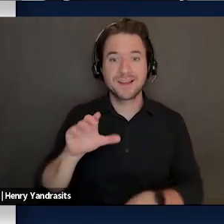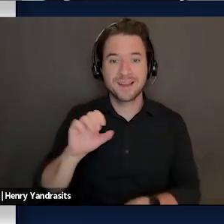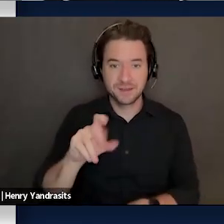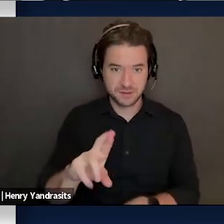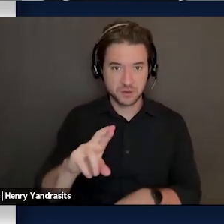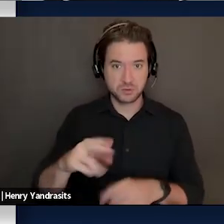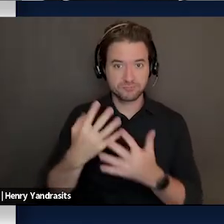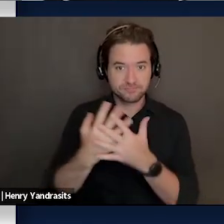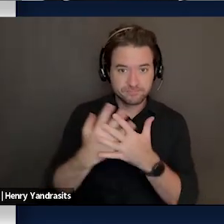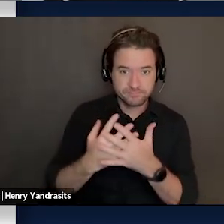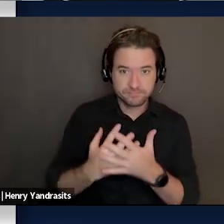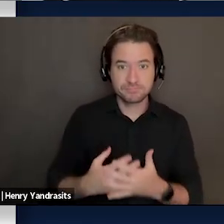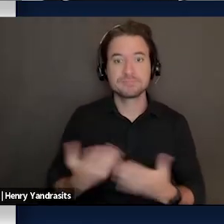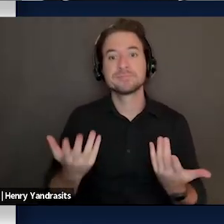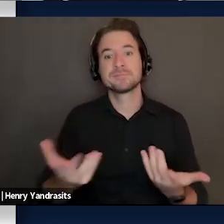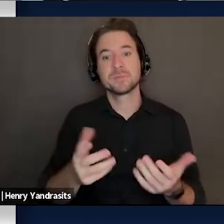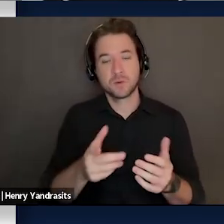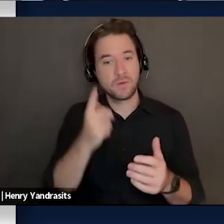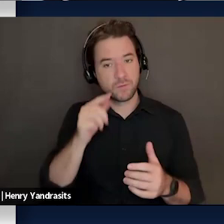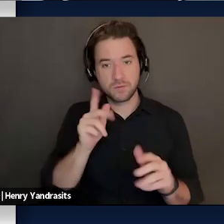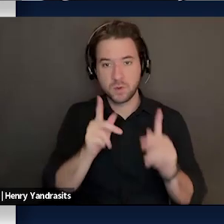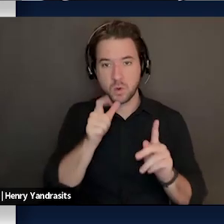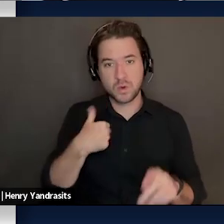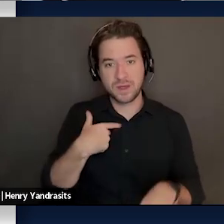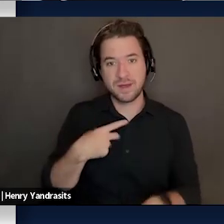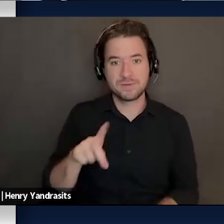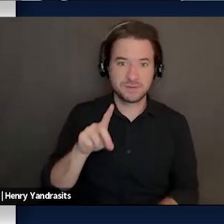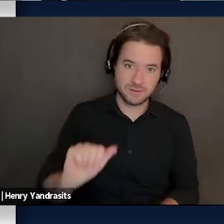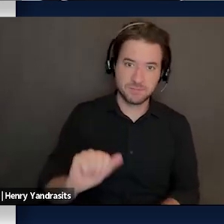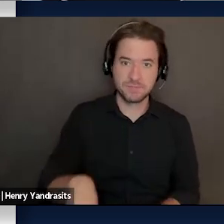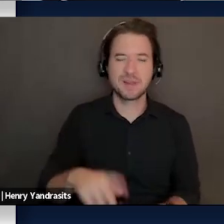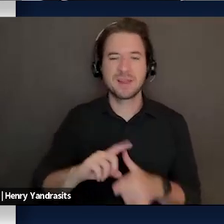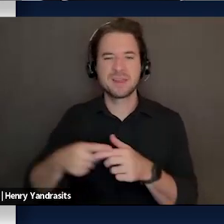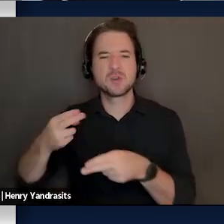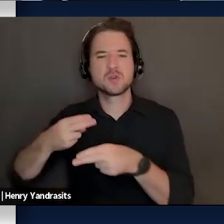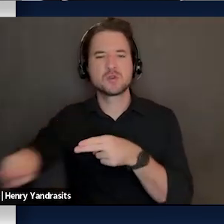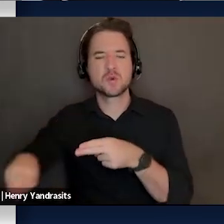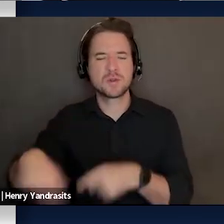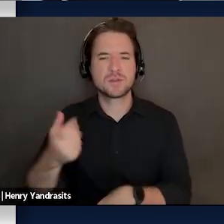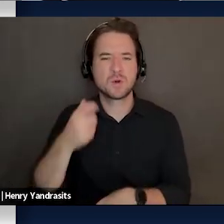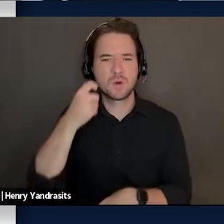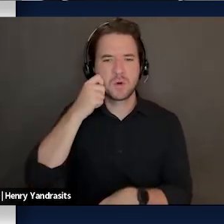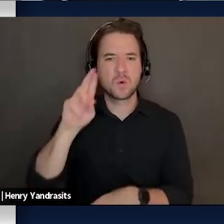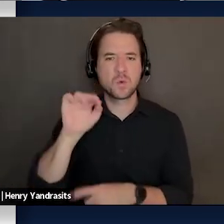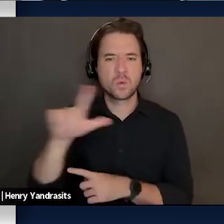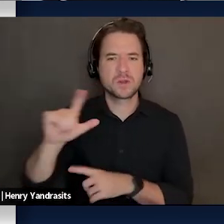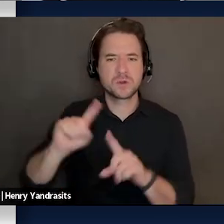And we've also had a brief, um, on racial ethnic differences in arthritis diagnoses and types.